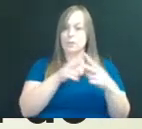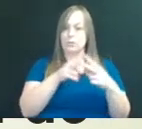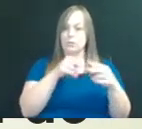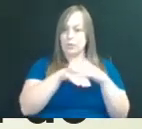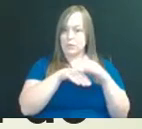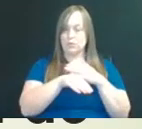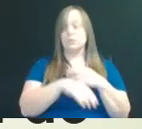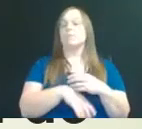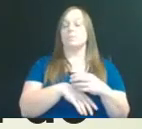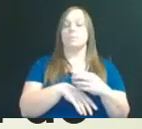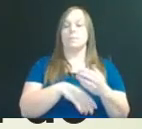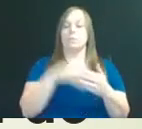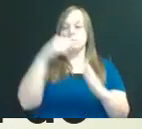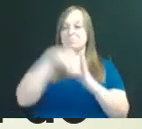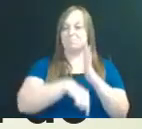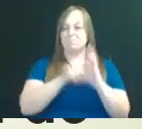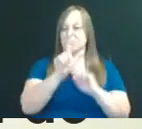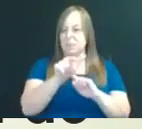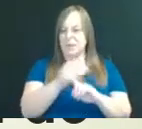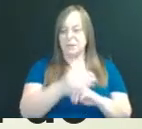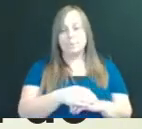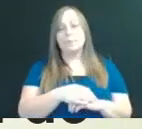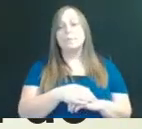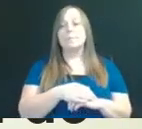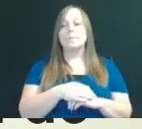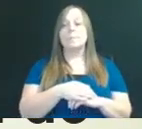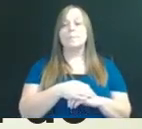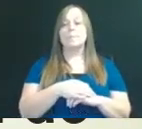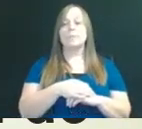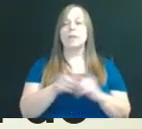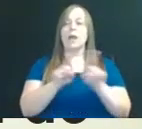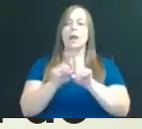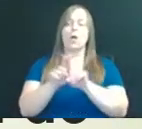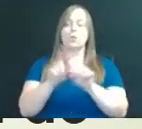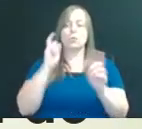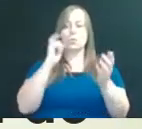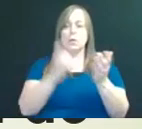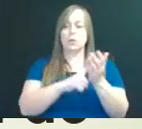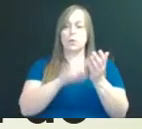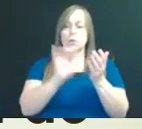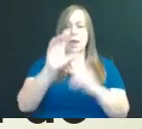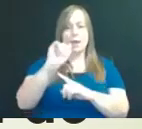which we'll jump into a little bit more later. I also wanna note that CAP can assist